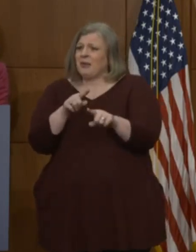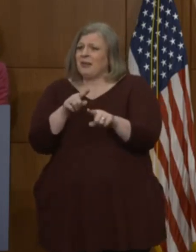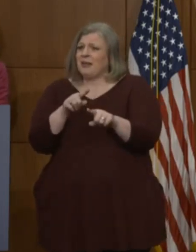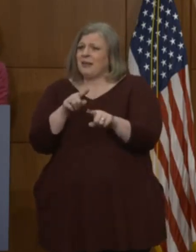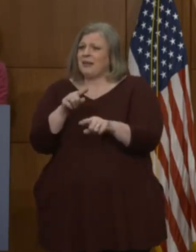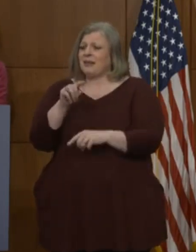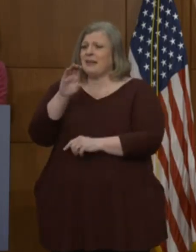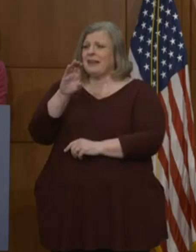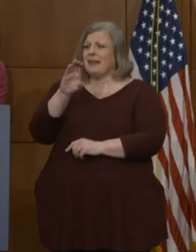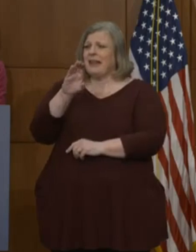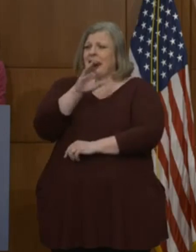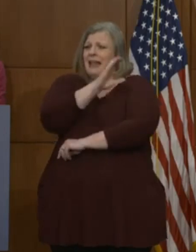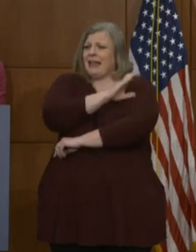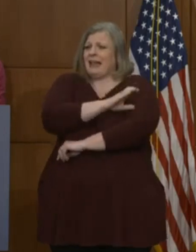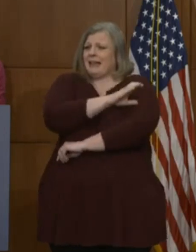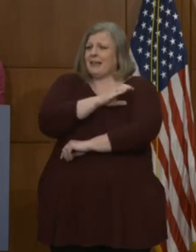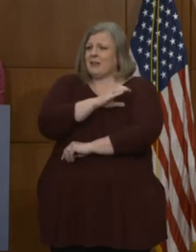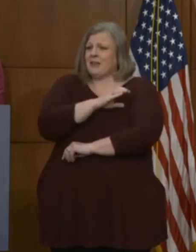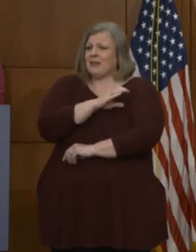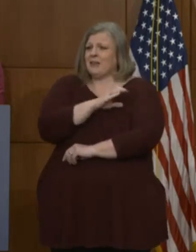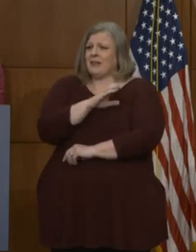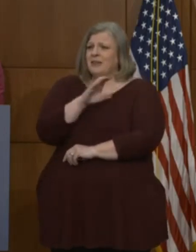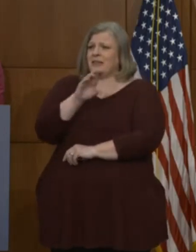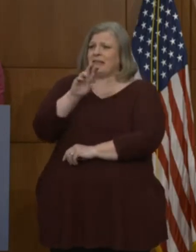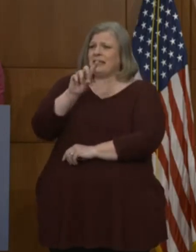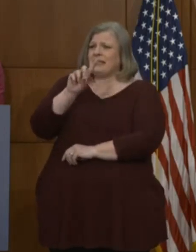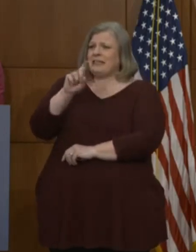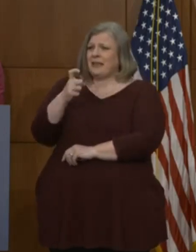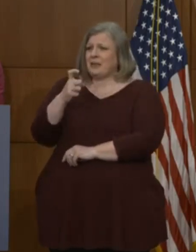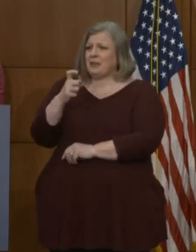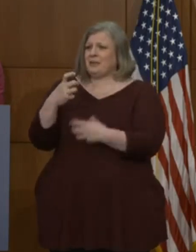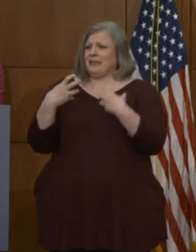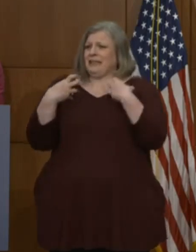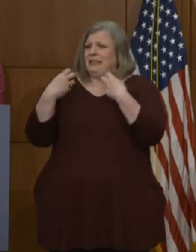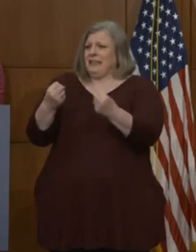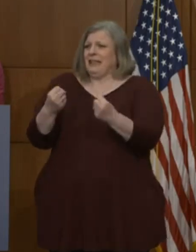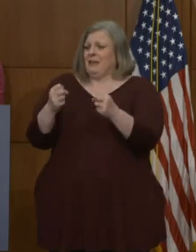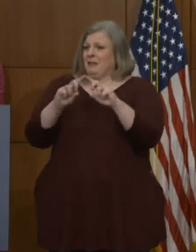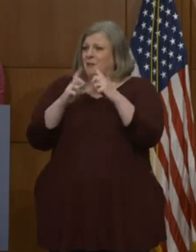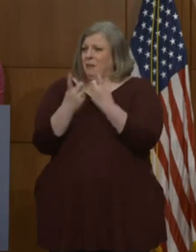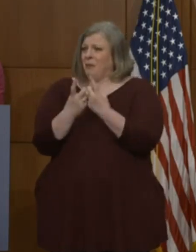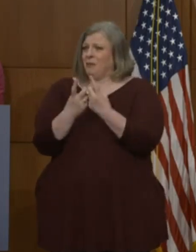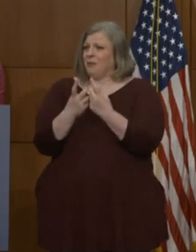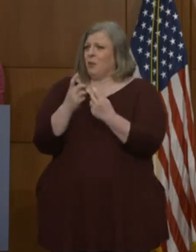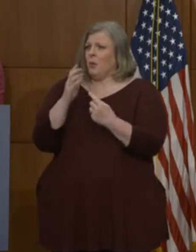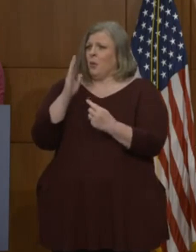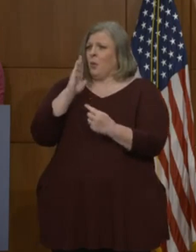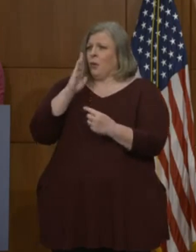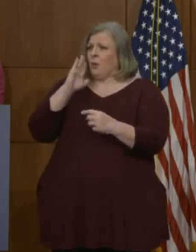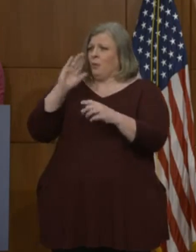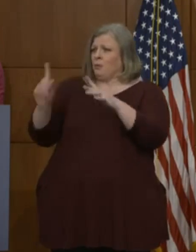NOW RECORDING CLINICAL DIAGNOSES THAT HAS GOOD CASES DIAGNOSES THAT HAS GOOD CASES TO THE HEALTH DEPARTMENT OF TO THE HEALTH DEPARTMENT OF WHAT WILL BE CASES- SHOW UP ON